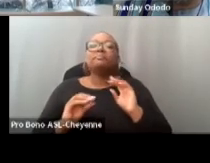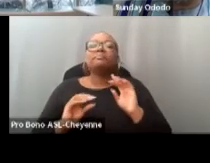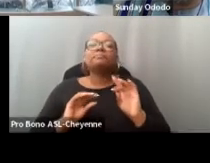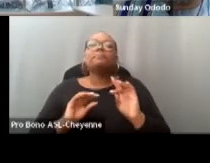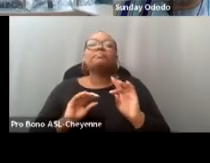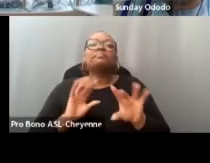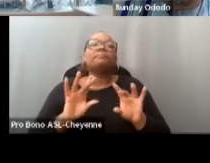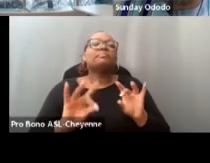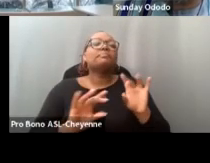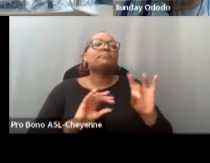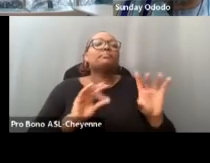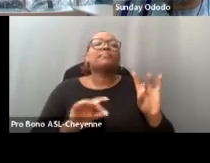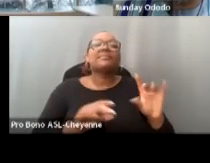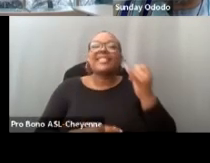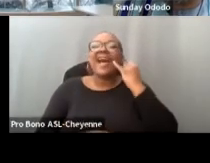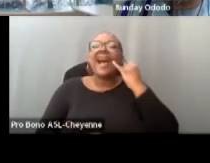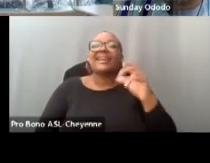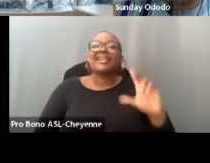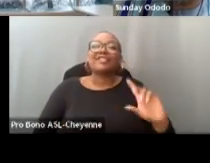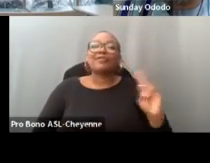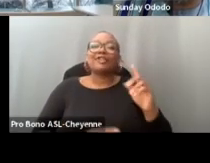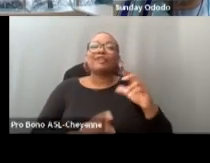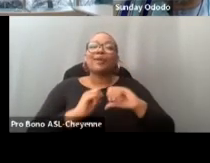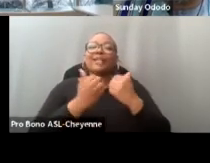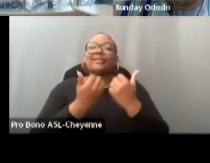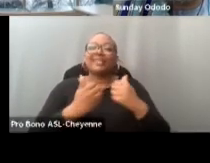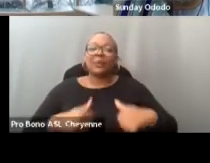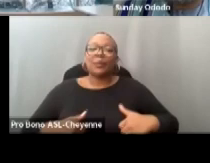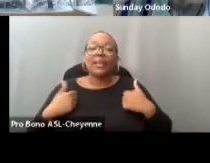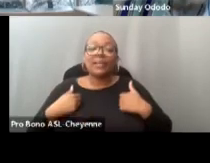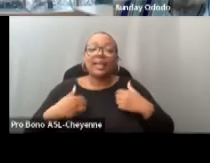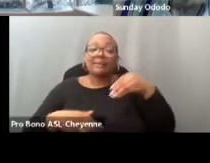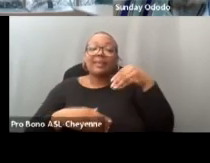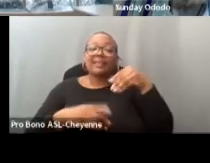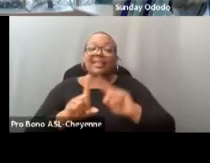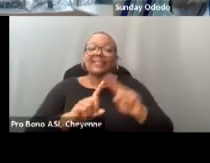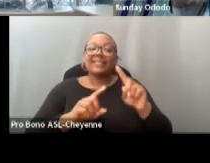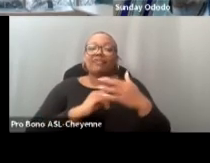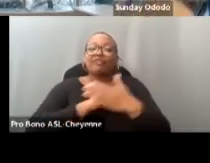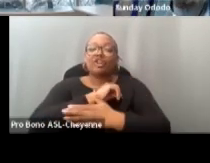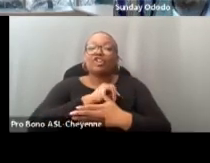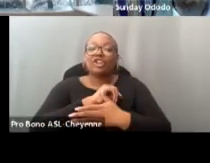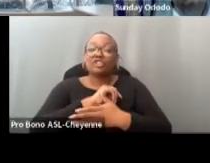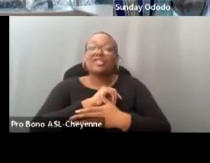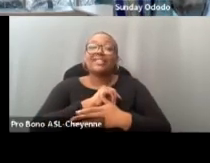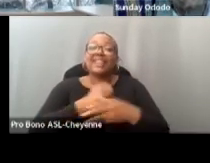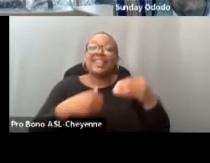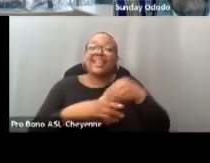of a democratic society in countries that were within the Soviet block,